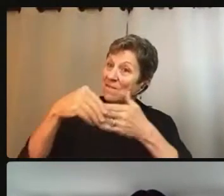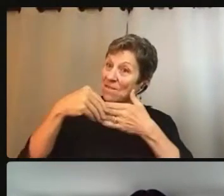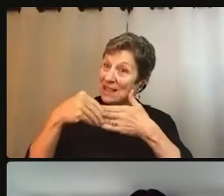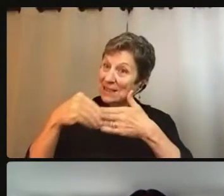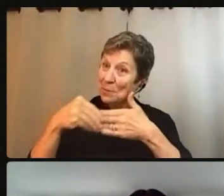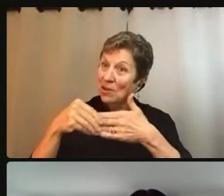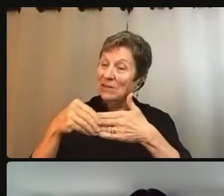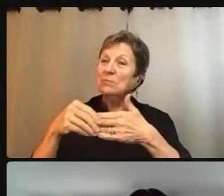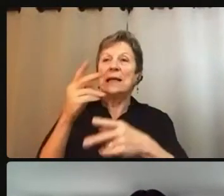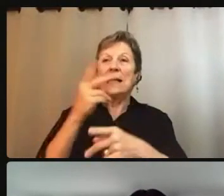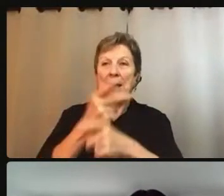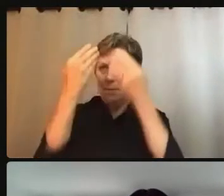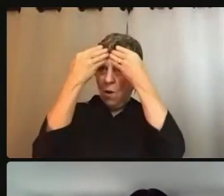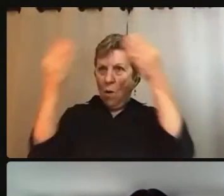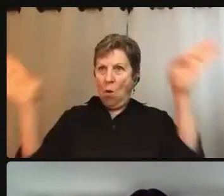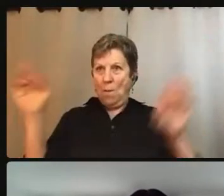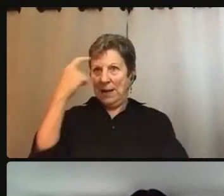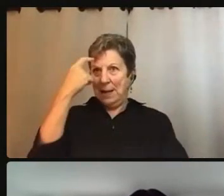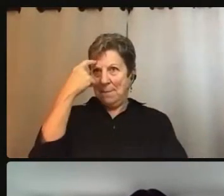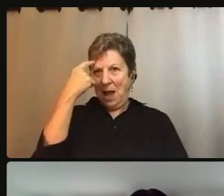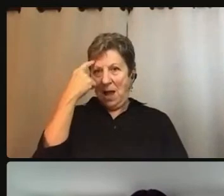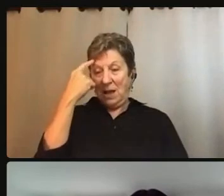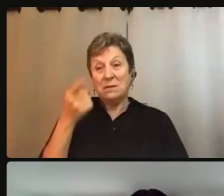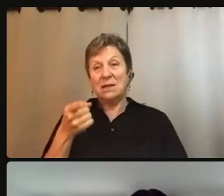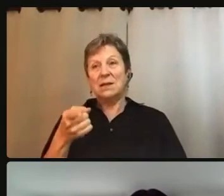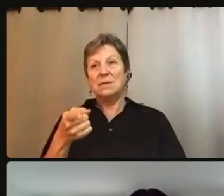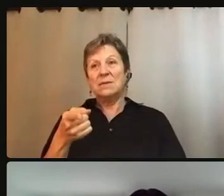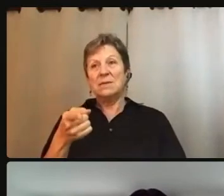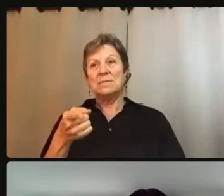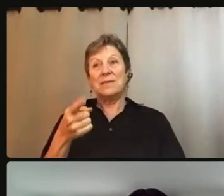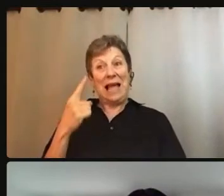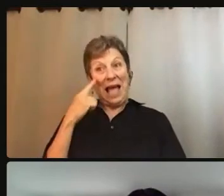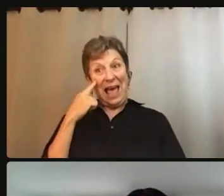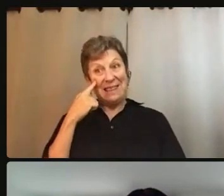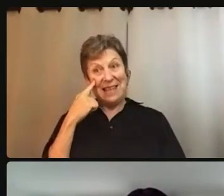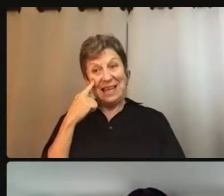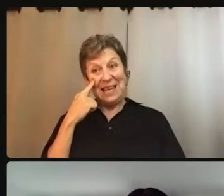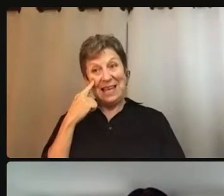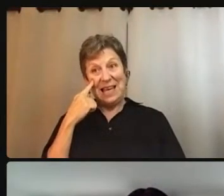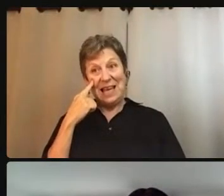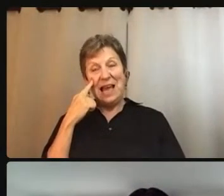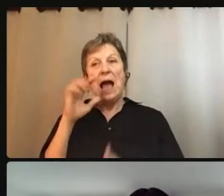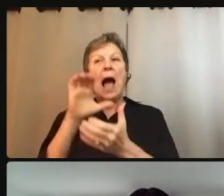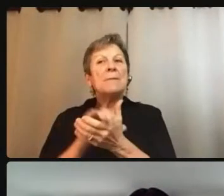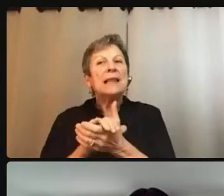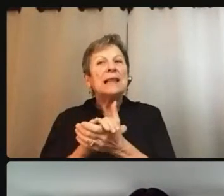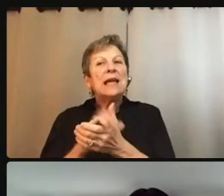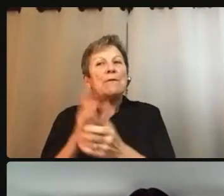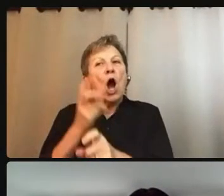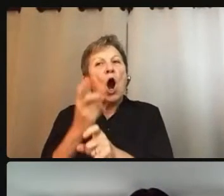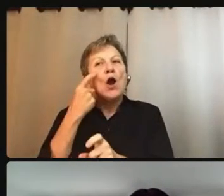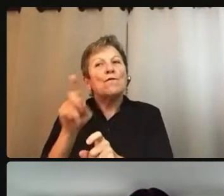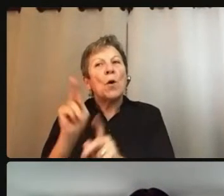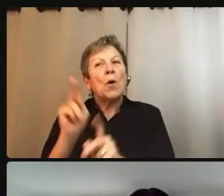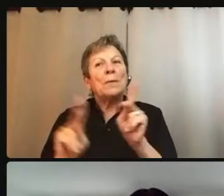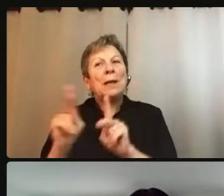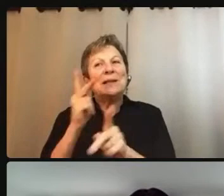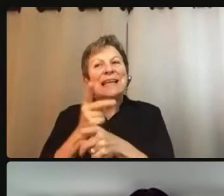BEING FLEXIBLE AND OPEN MNDED